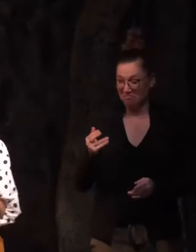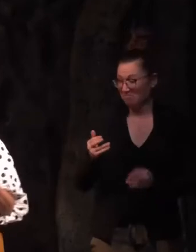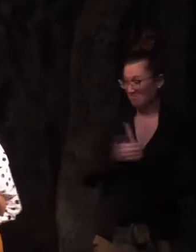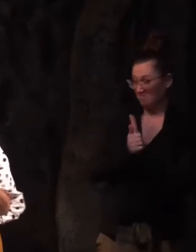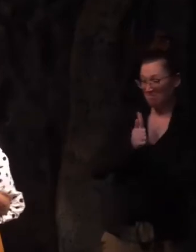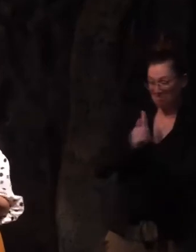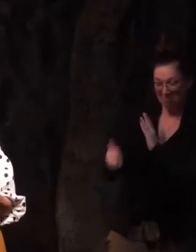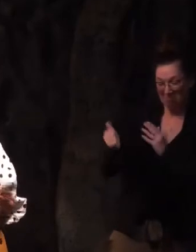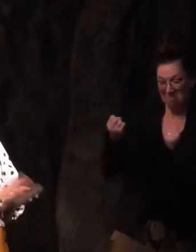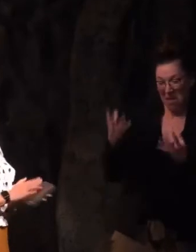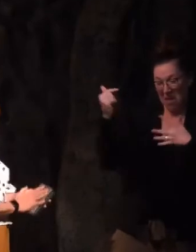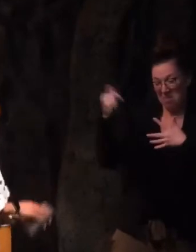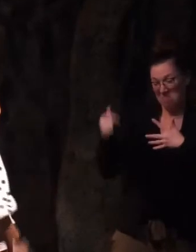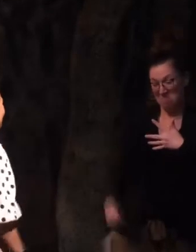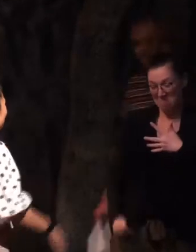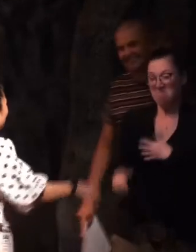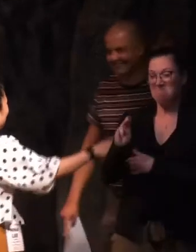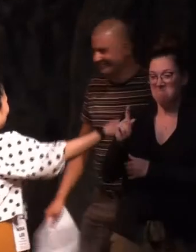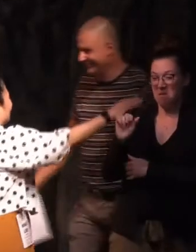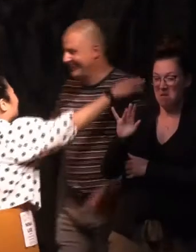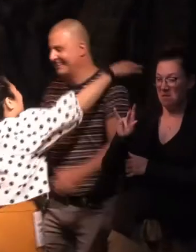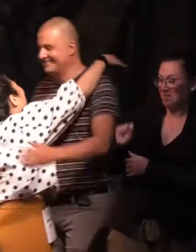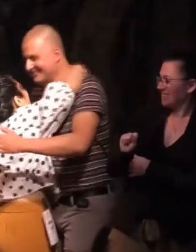(Audience applauding)